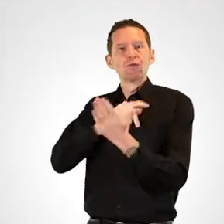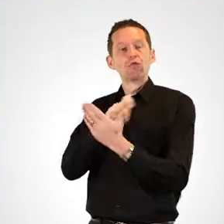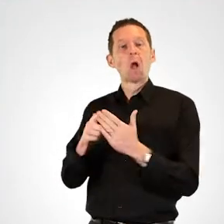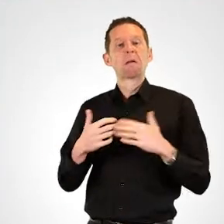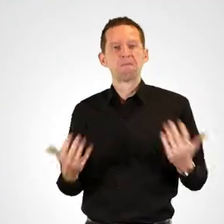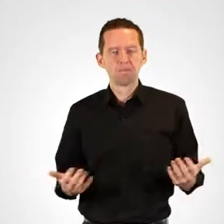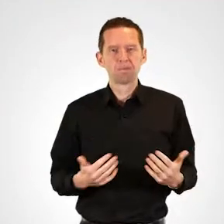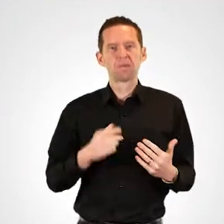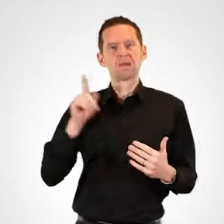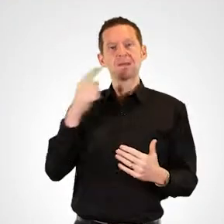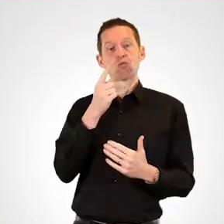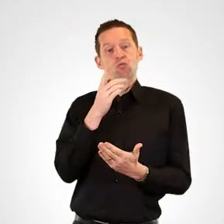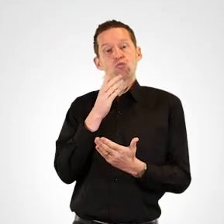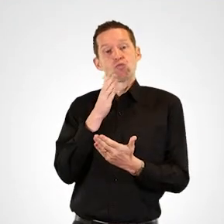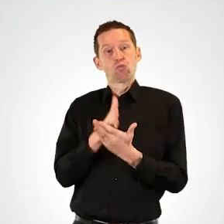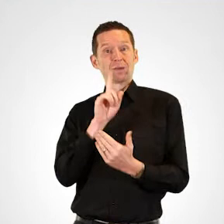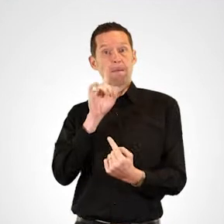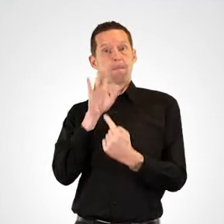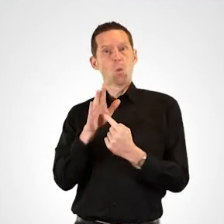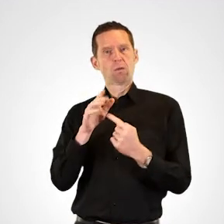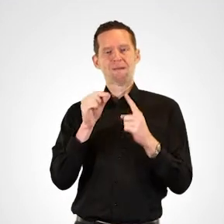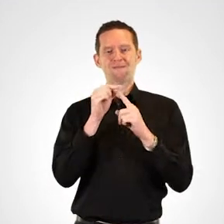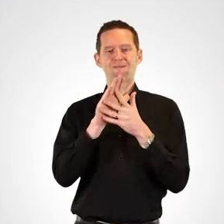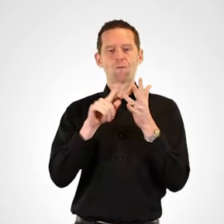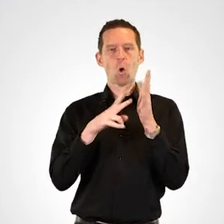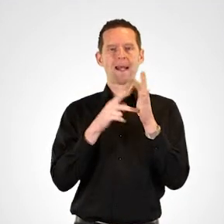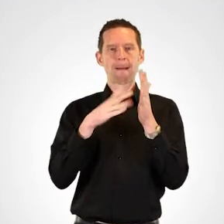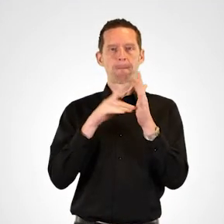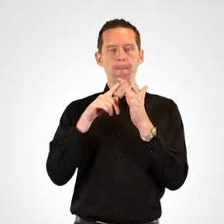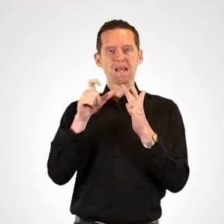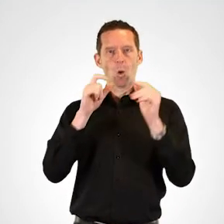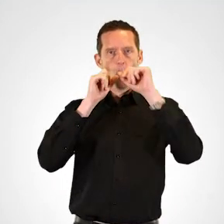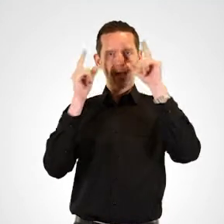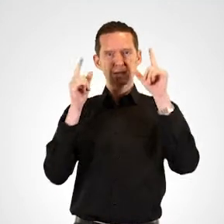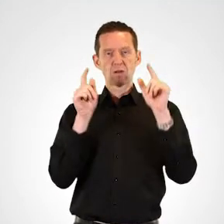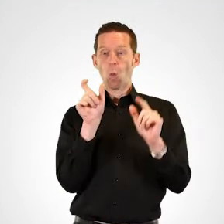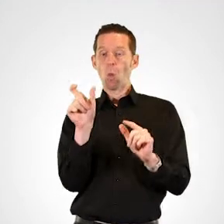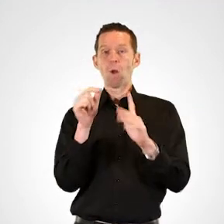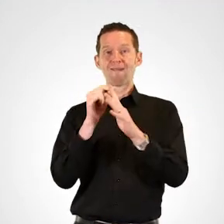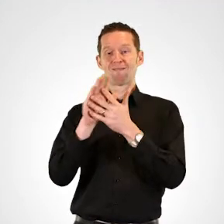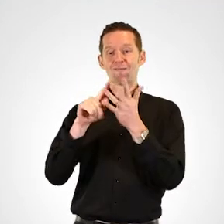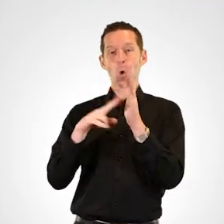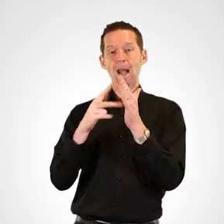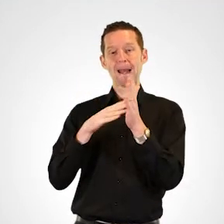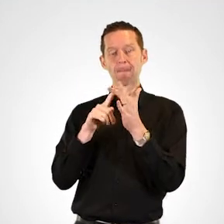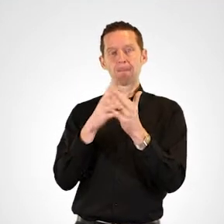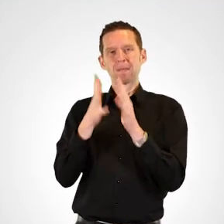What really is important is phonemic awareness." And if you think about the word phoneme, phoneme means an individual sound,